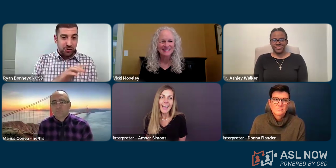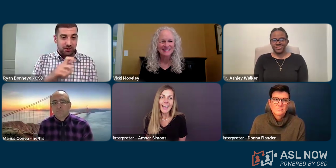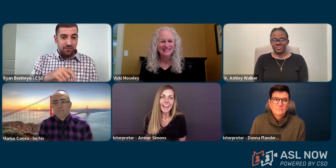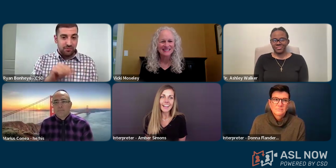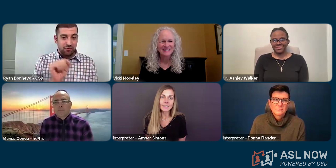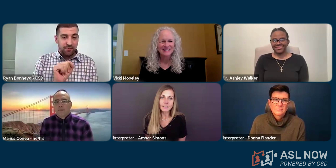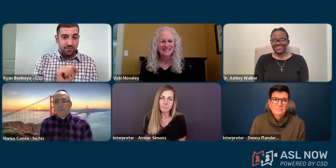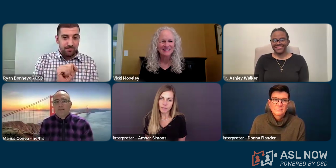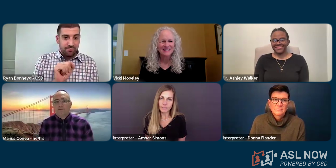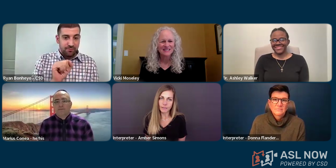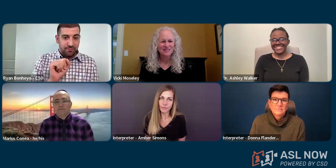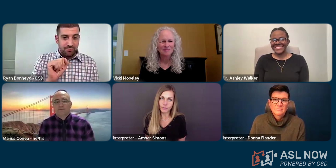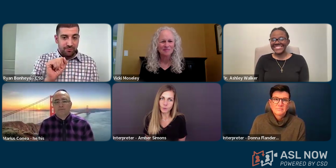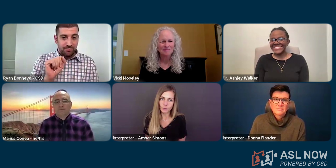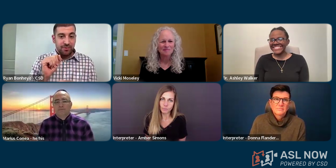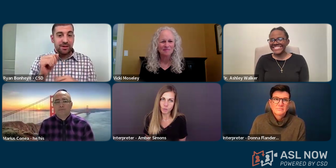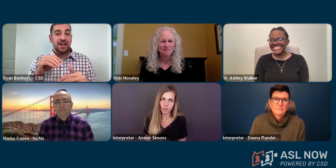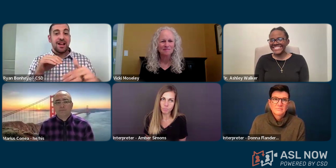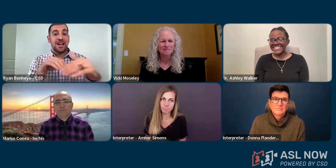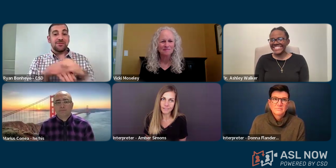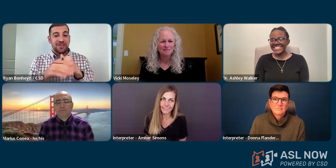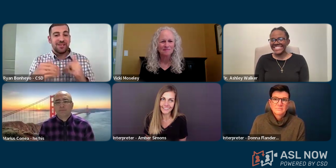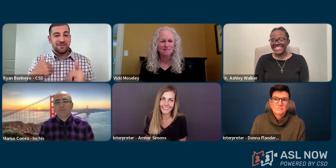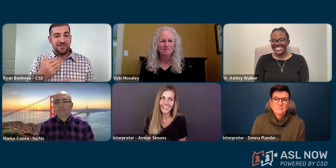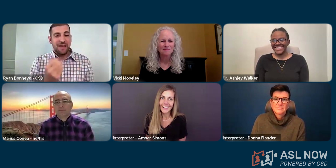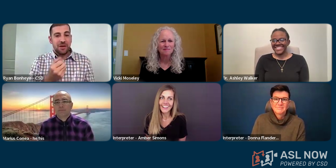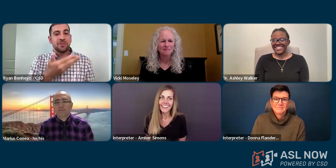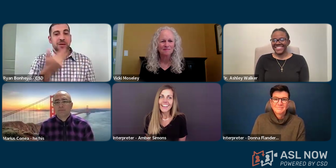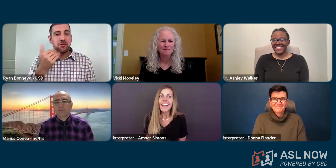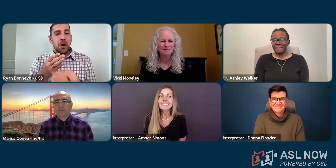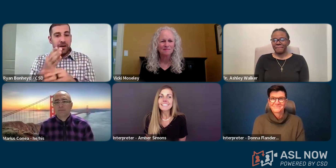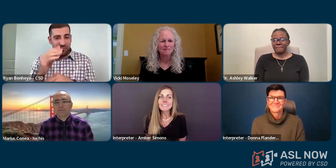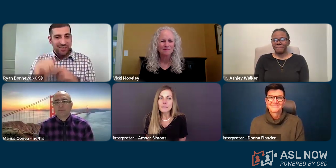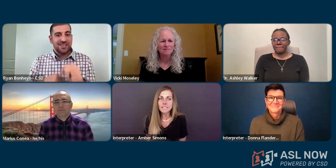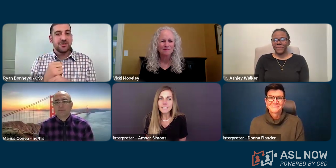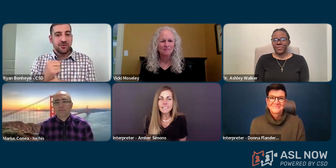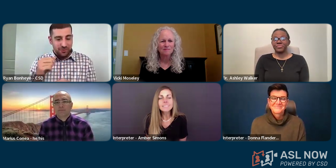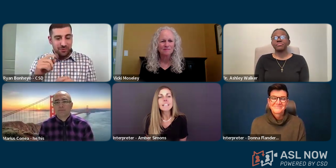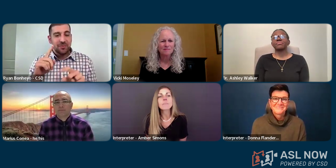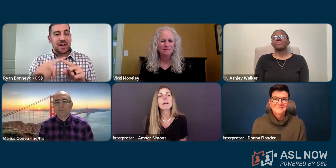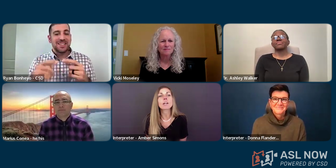And being deaf is a full-time job. Accessibility is getting better